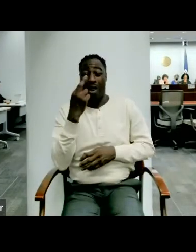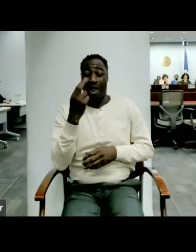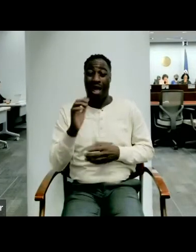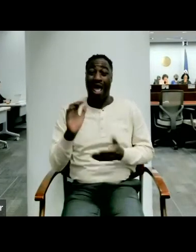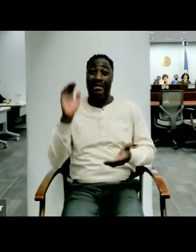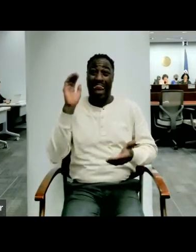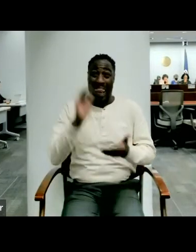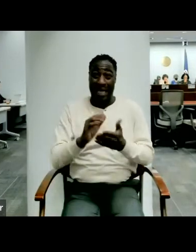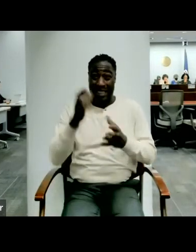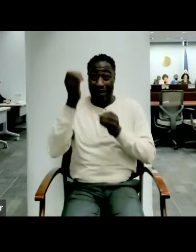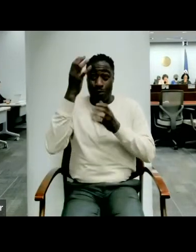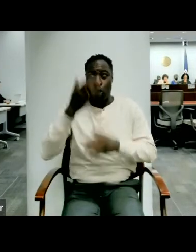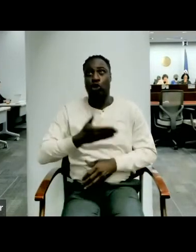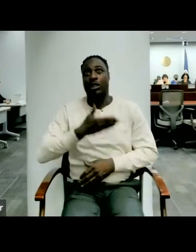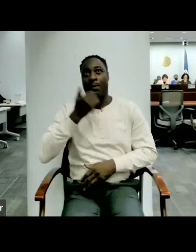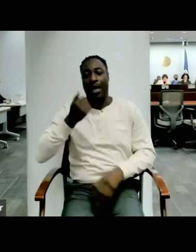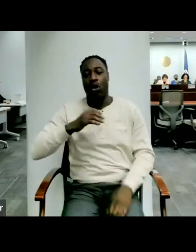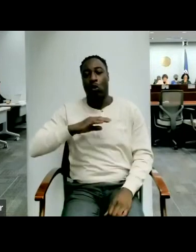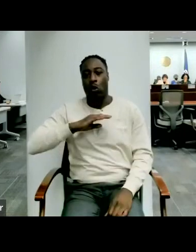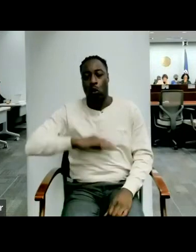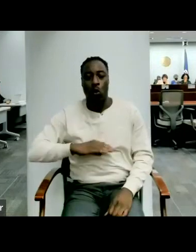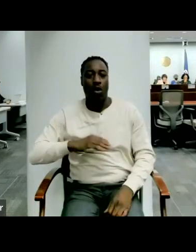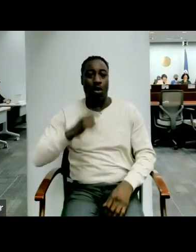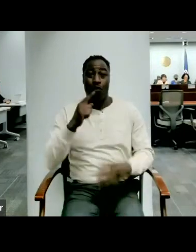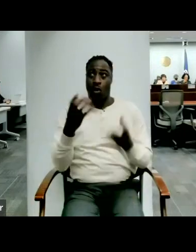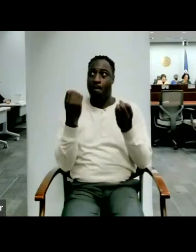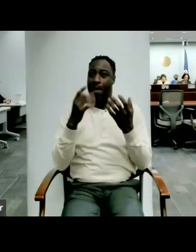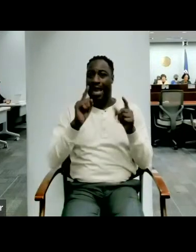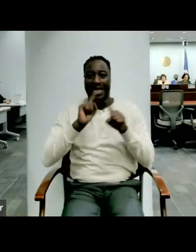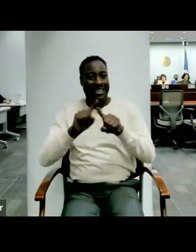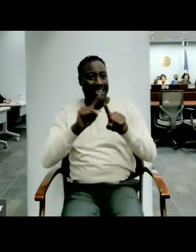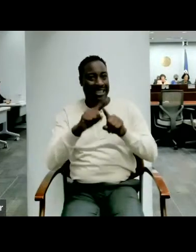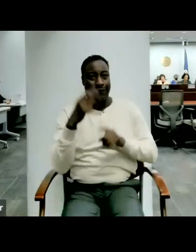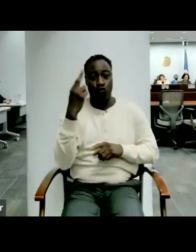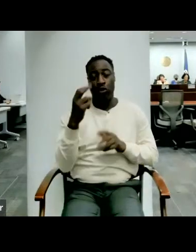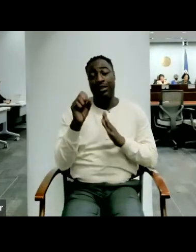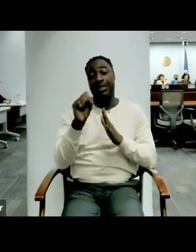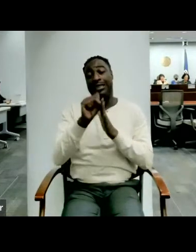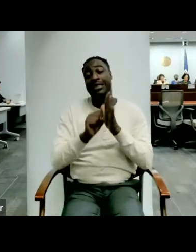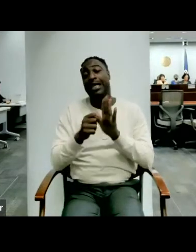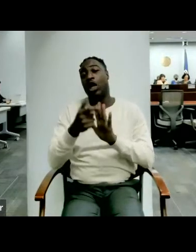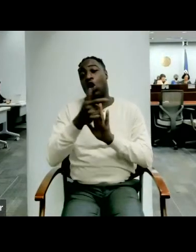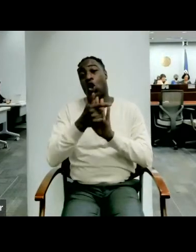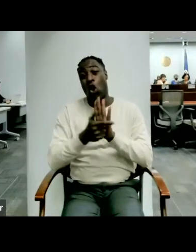is better. For a whole host of reasons. The State Law, legal landscape is complicated.